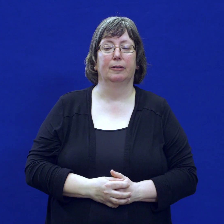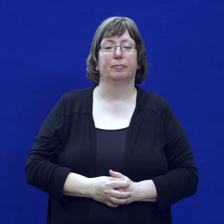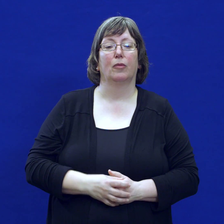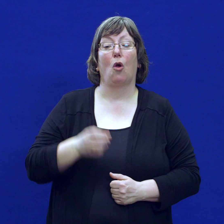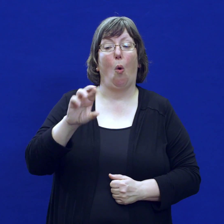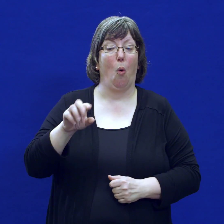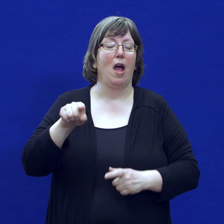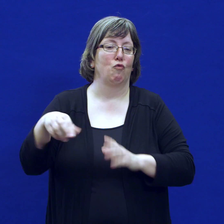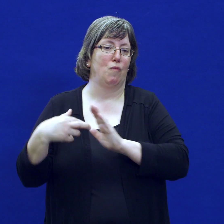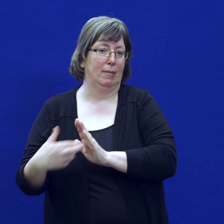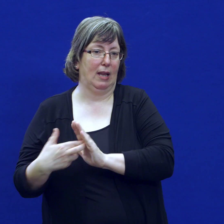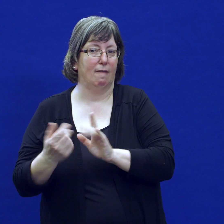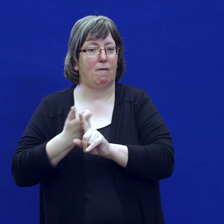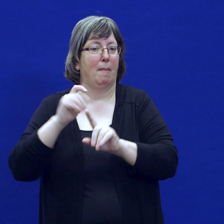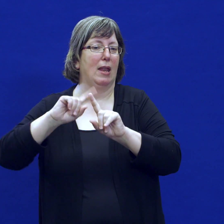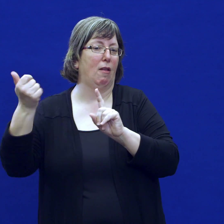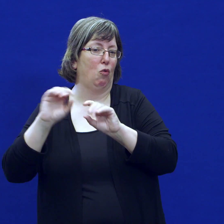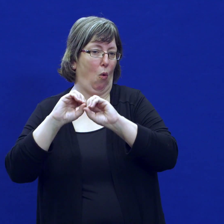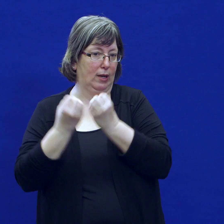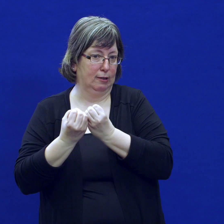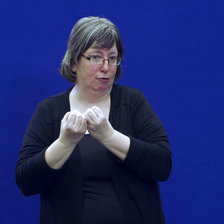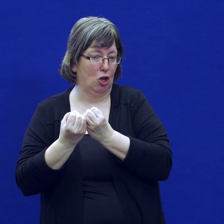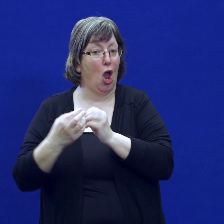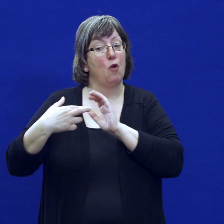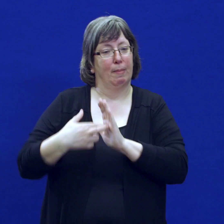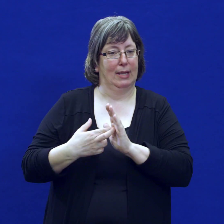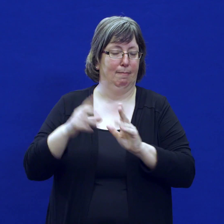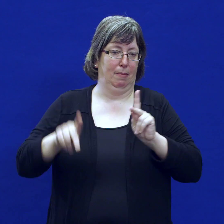or representatives from organizations representing persons with